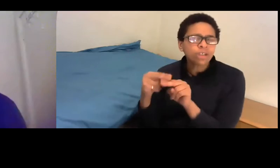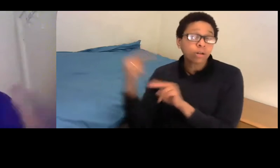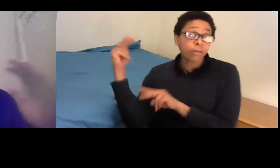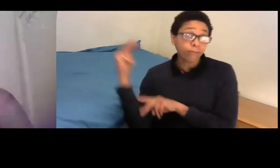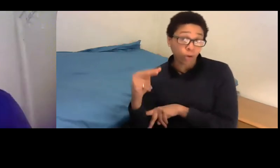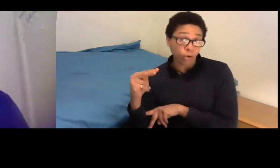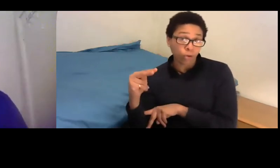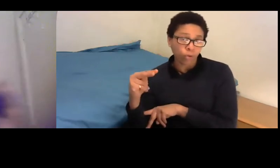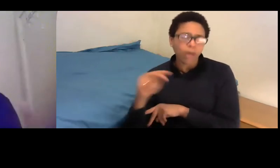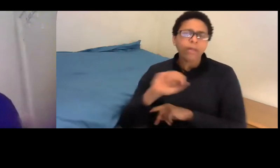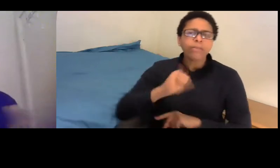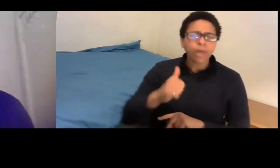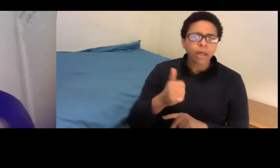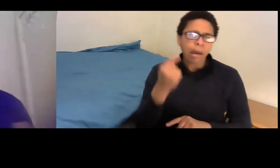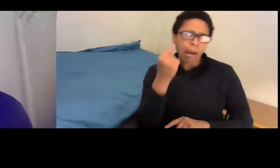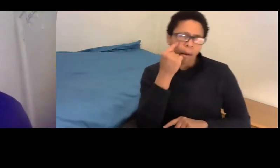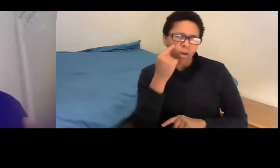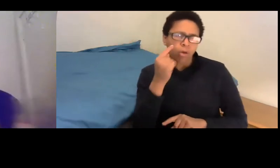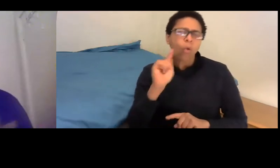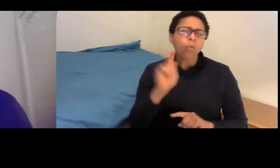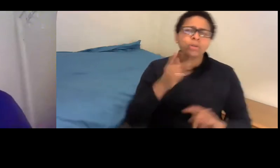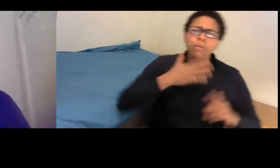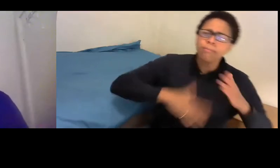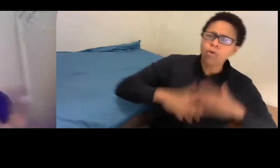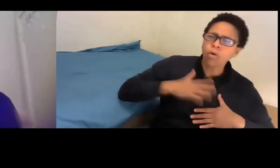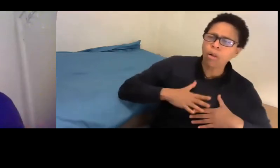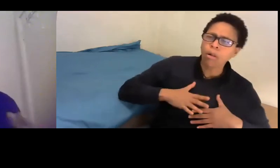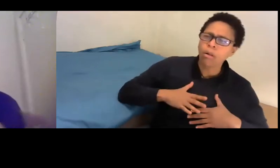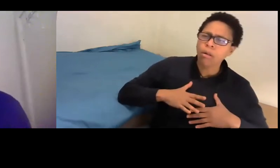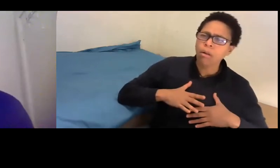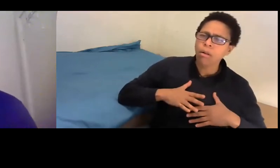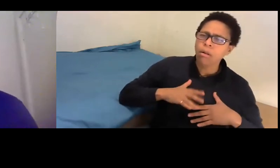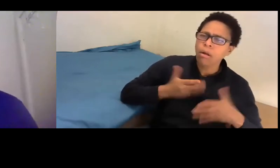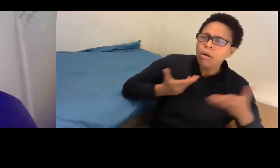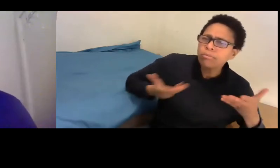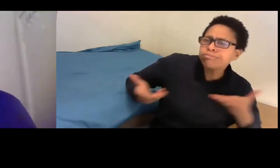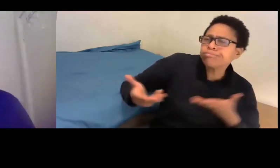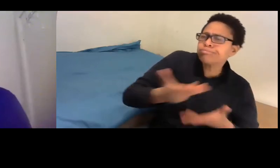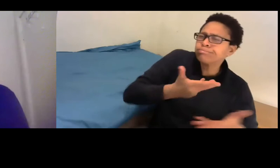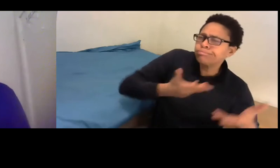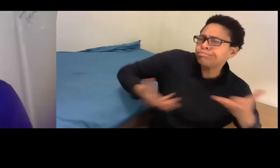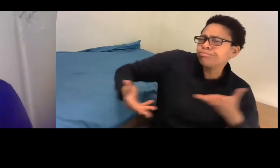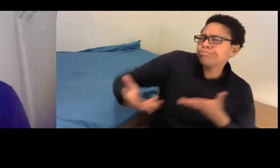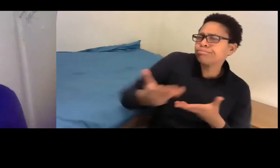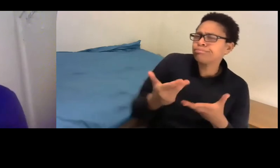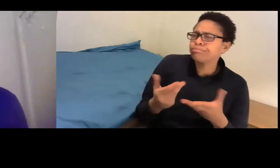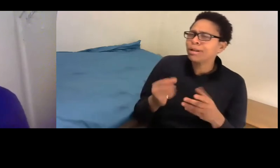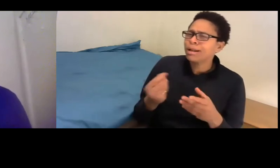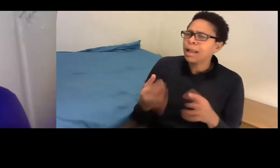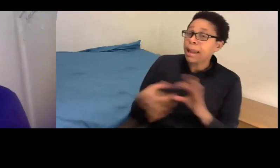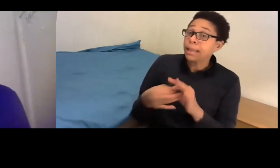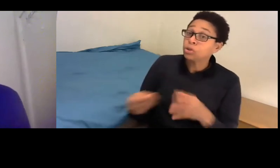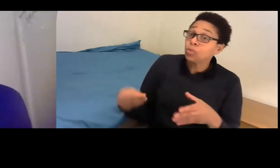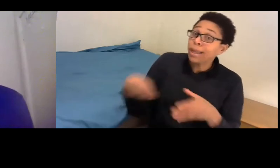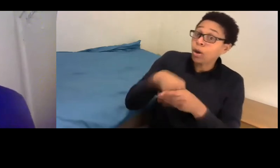what the moral and ethical arguments are for inclusion and acceptance and otherwise. So I think in a nutshell, if we look